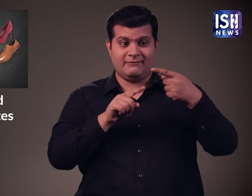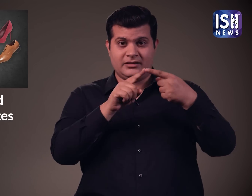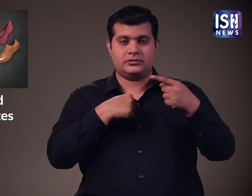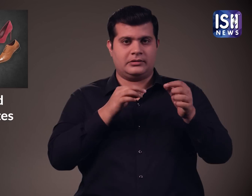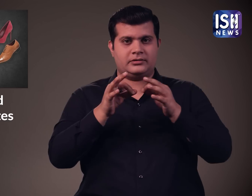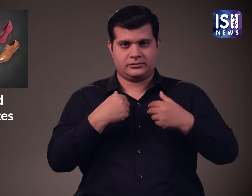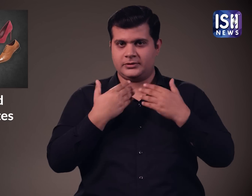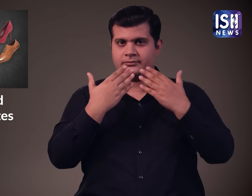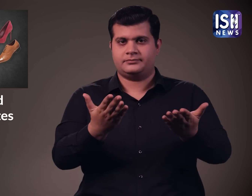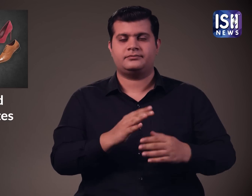Let me explain the first topic.